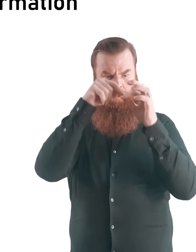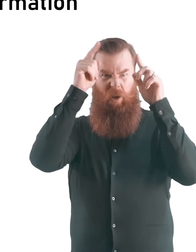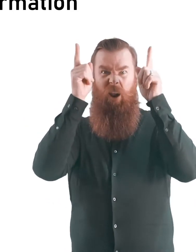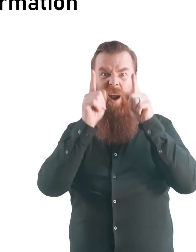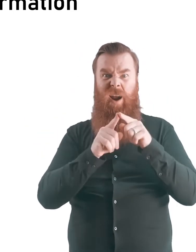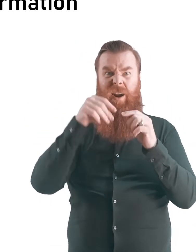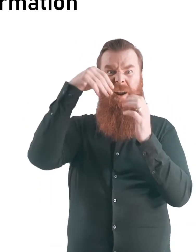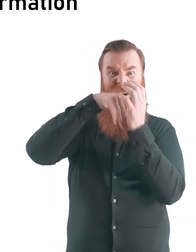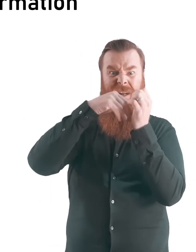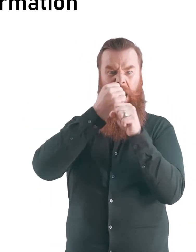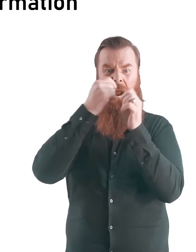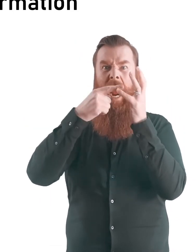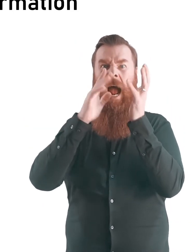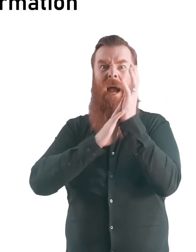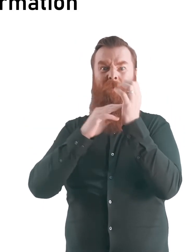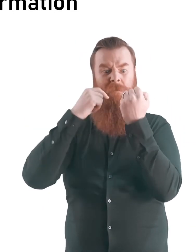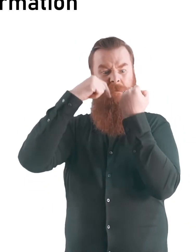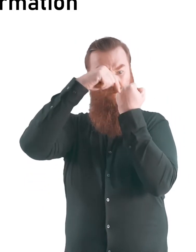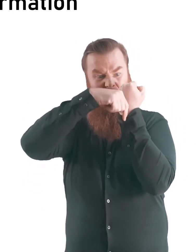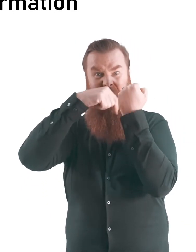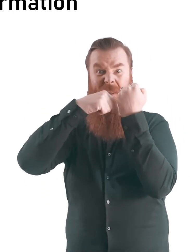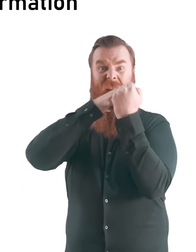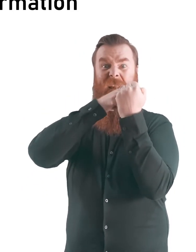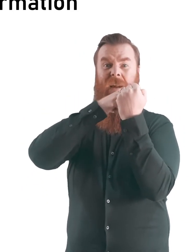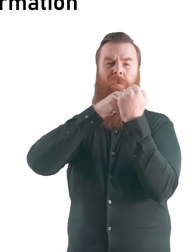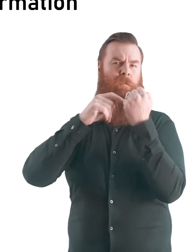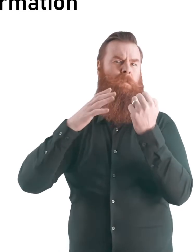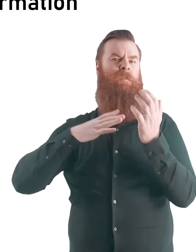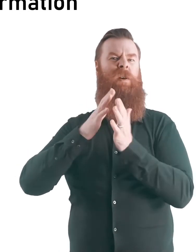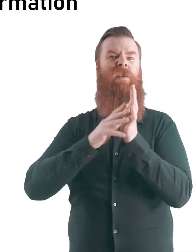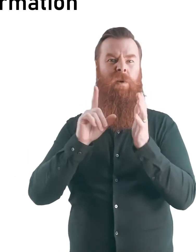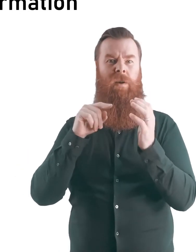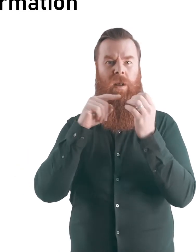This sheet keeps saliva away and keeps the tooth dry